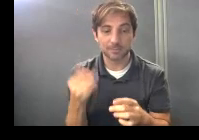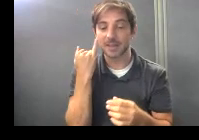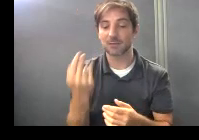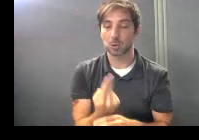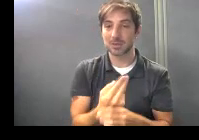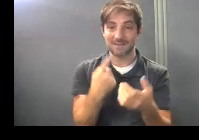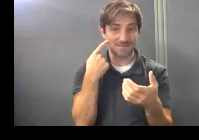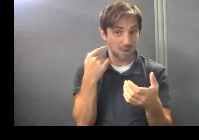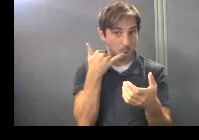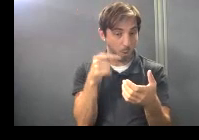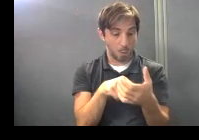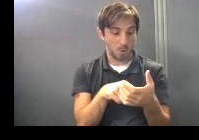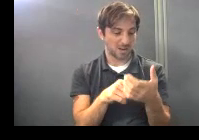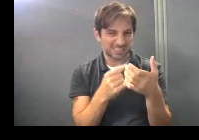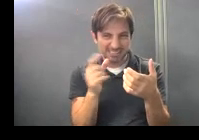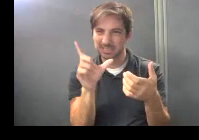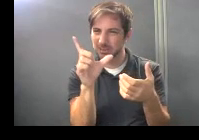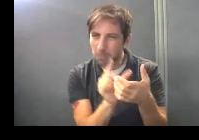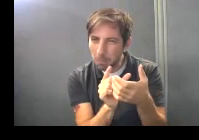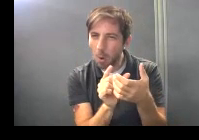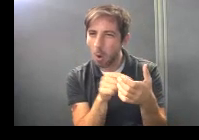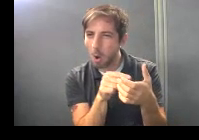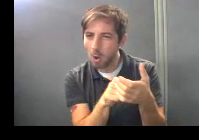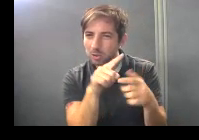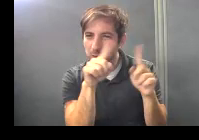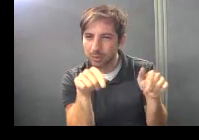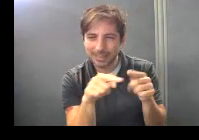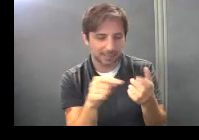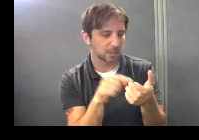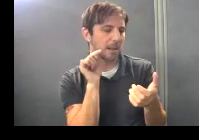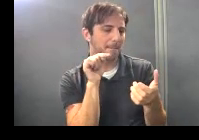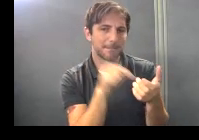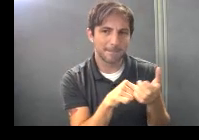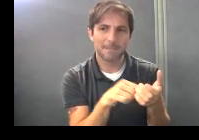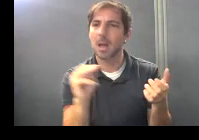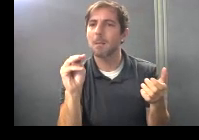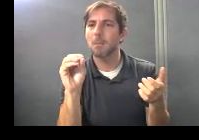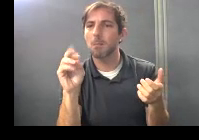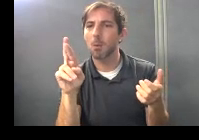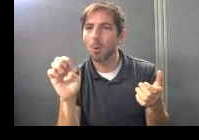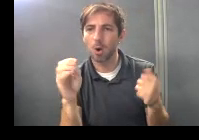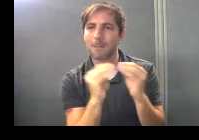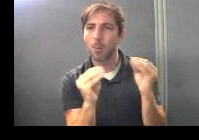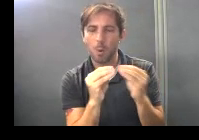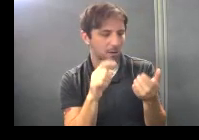SCREEN, HIT THE MORE BUTTON TO FIND THOSE. THERE IS A CATCH WITH AUDIO DESCRIPTION, YOU